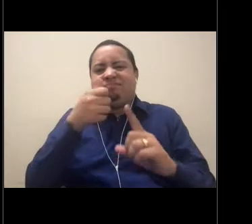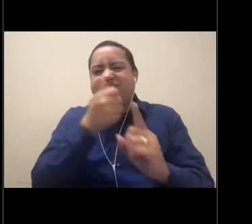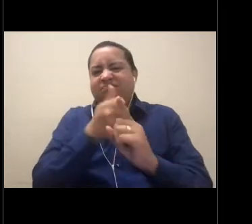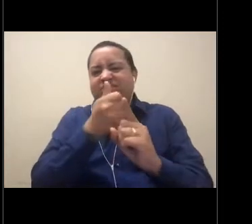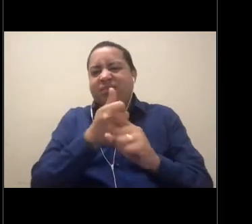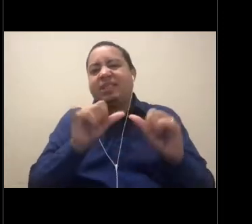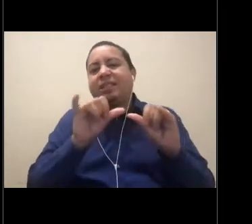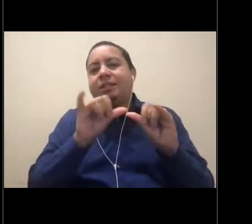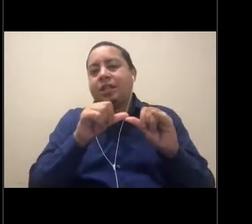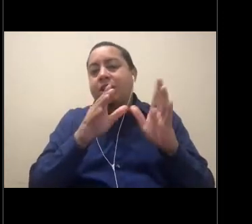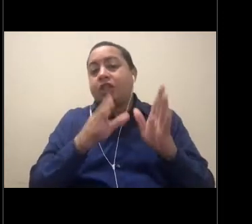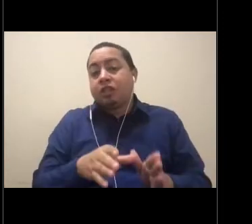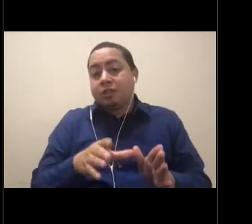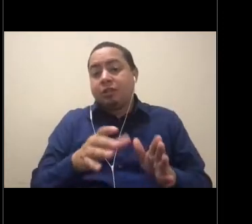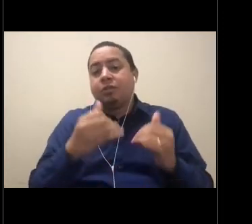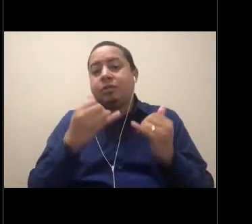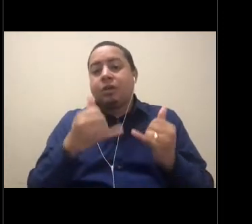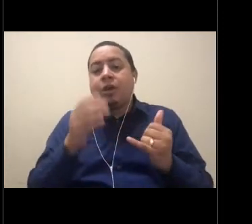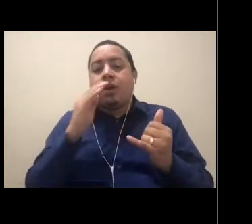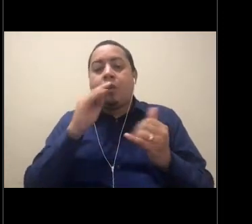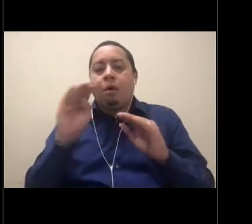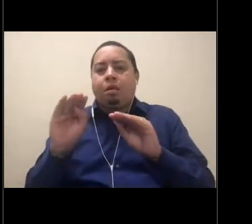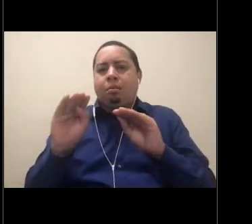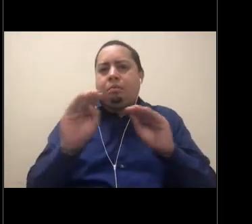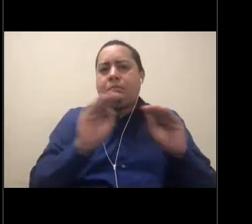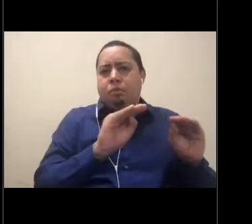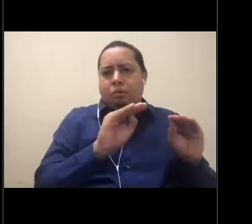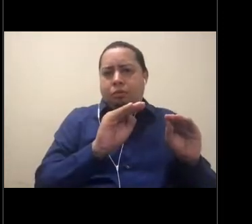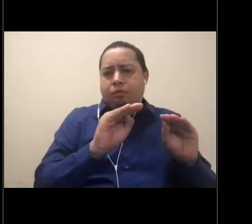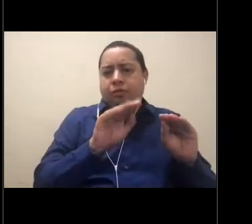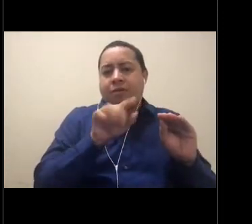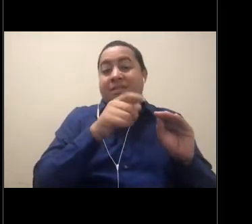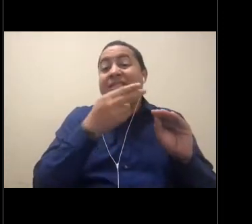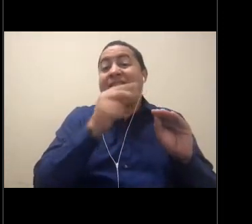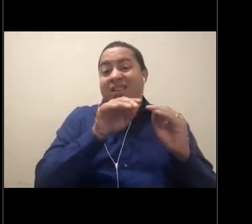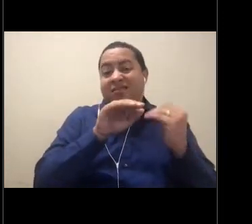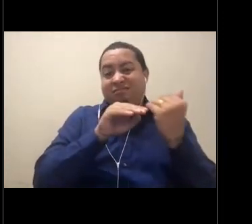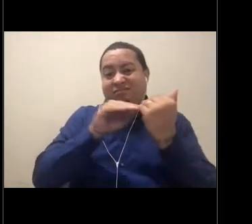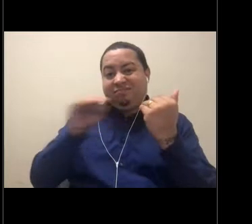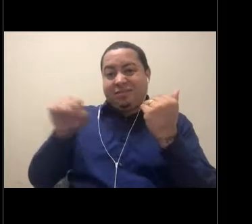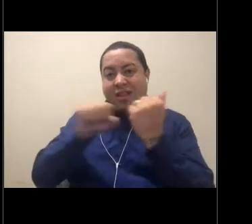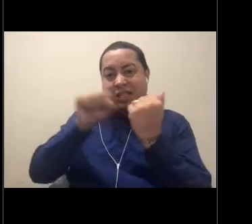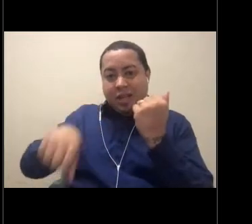So he's going to move his platform over so he can get closer access to it. But you can see just by how big he is,